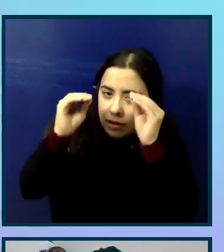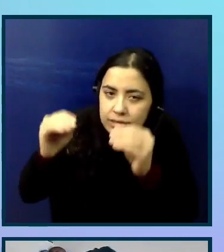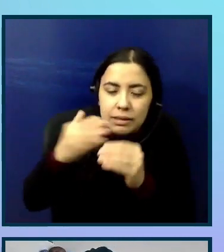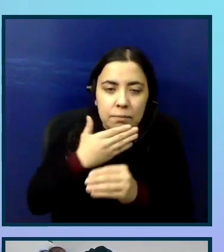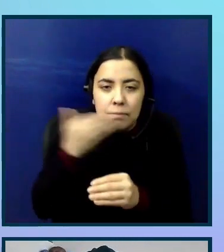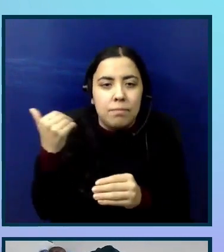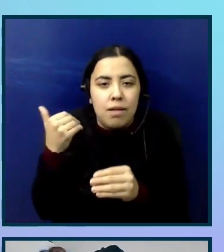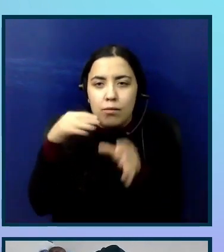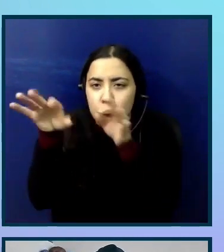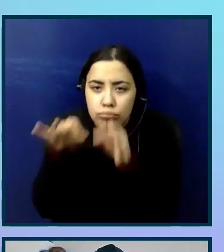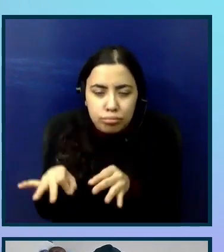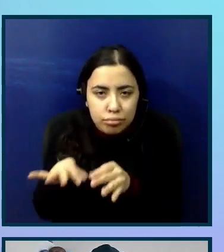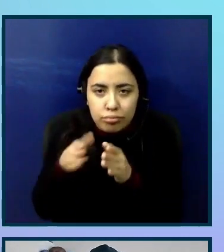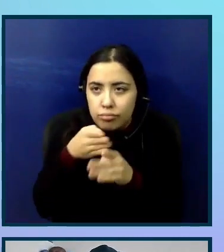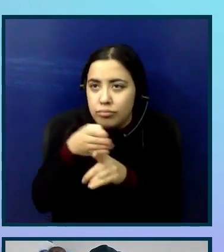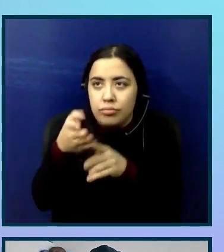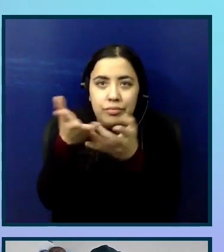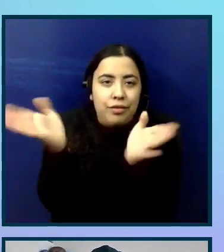The other one is reading accessibility articles.